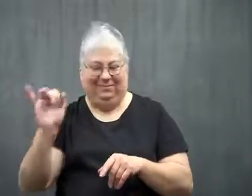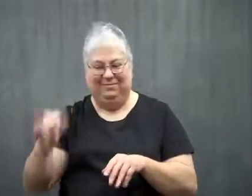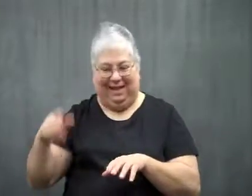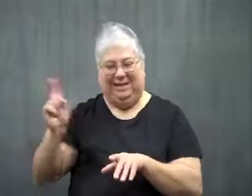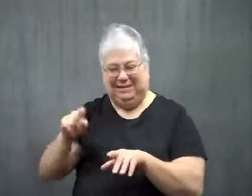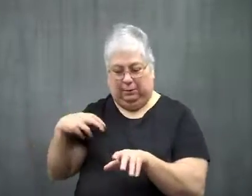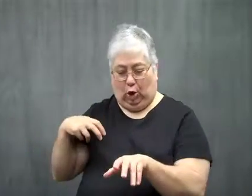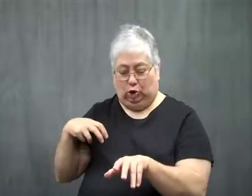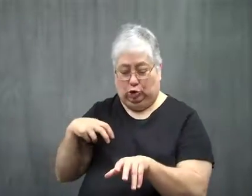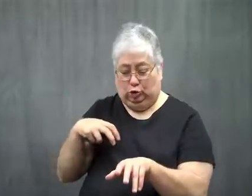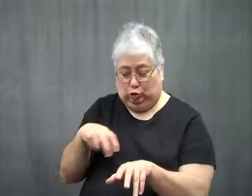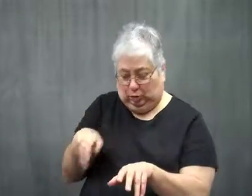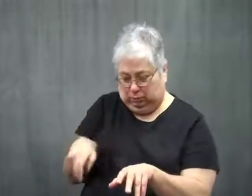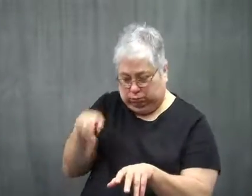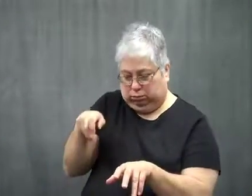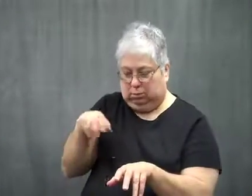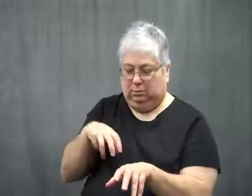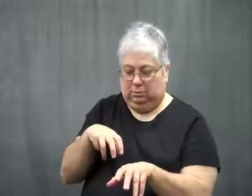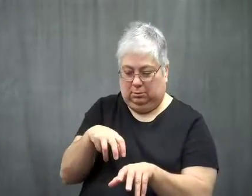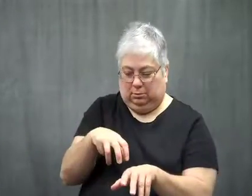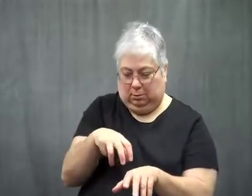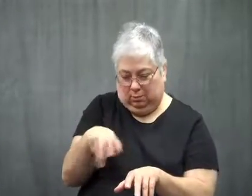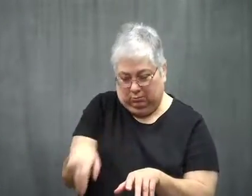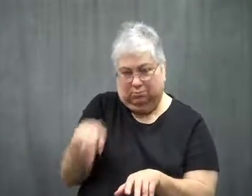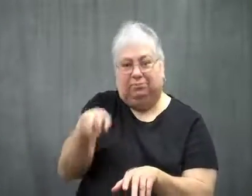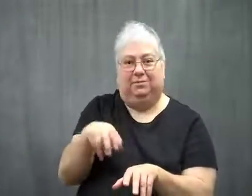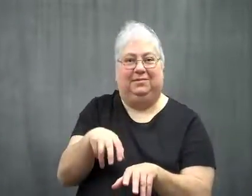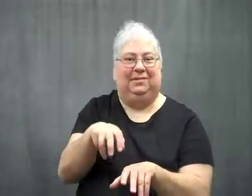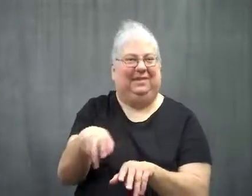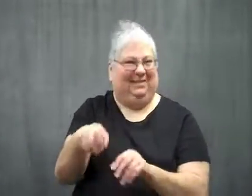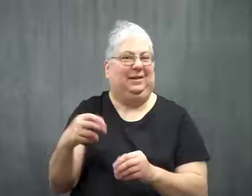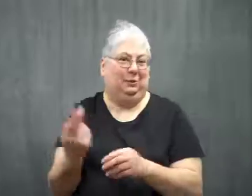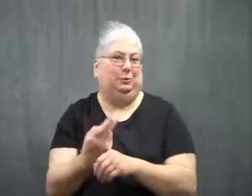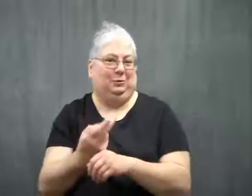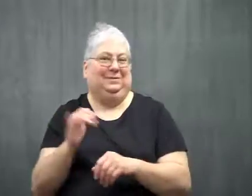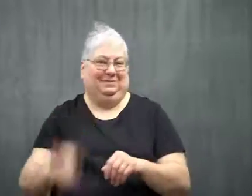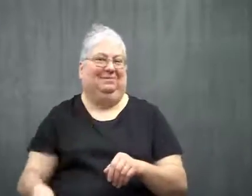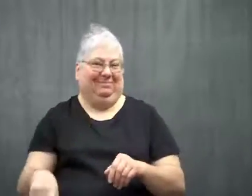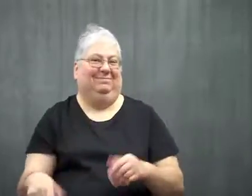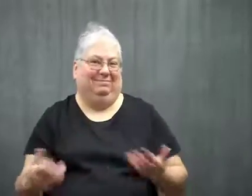A moving crane opens the gates as needed.